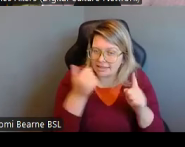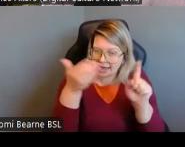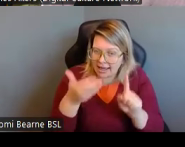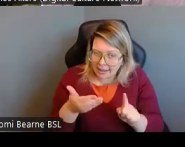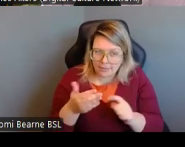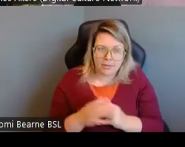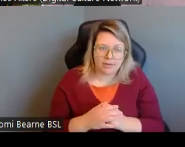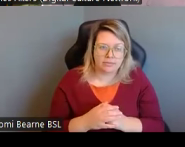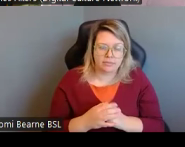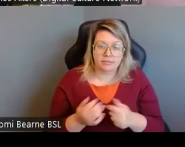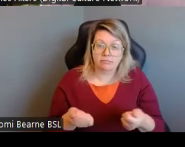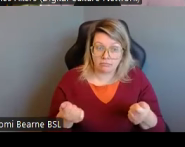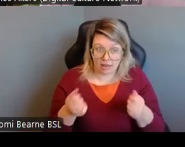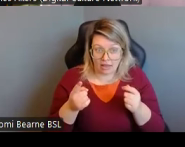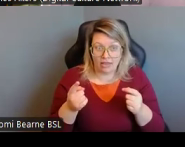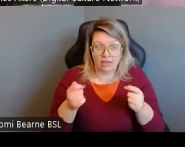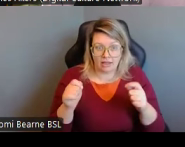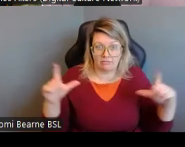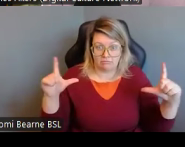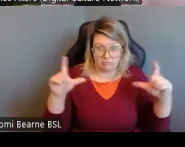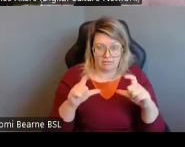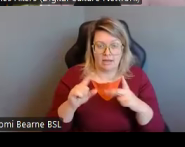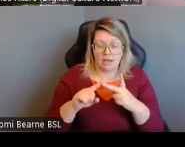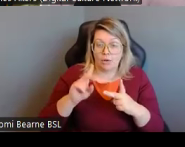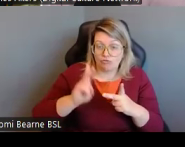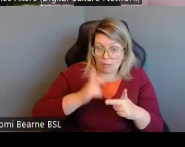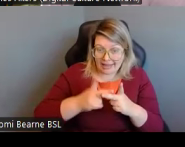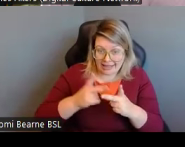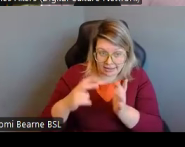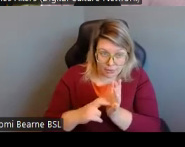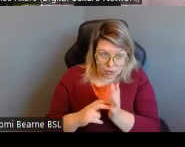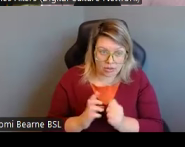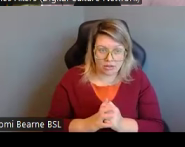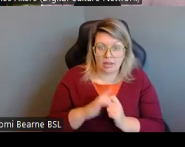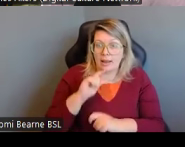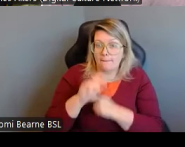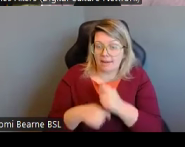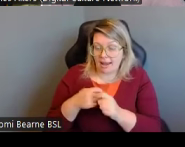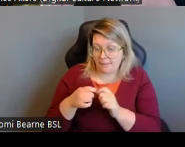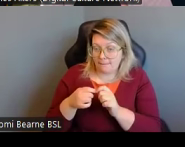Then moving out of the funnel into a repeat booker, becoming a highly-engaged advocate, and then a loyal fan.